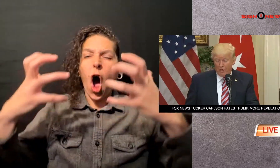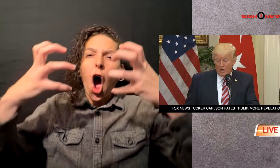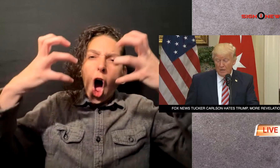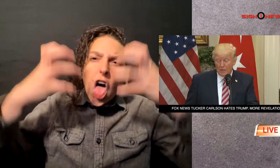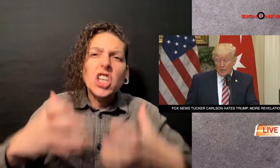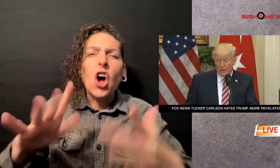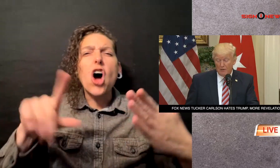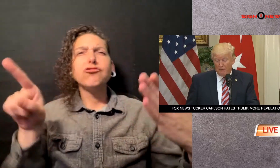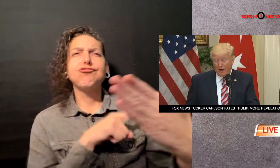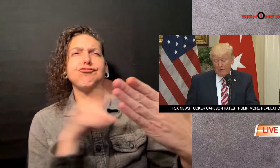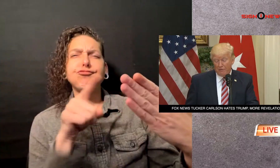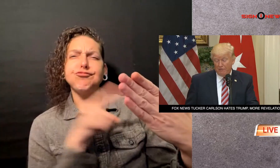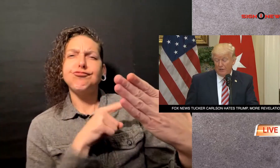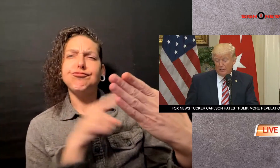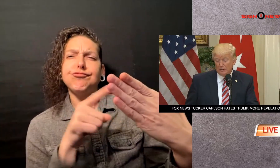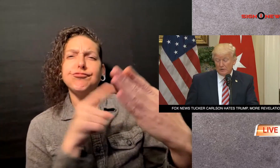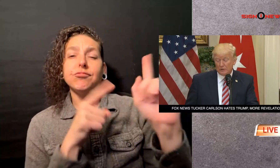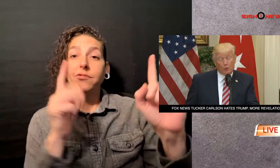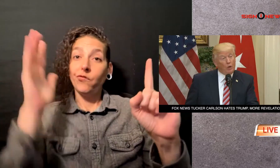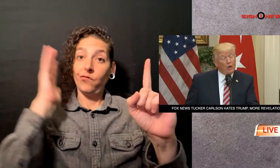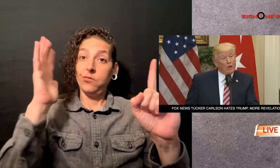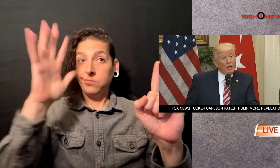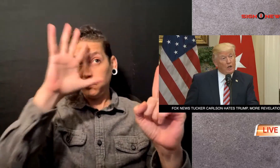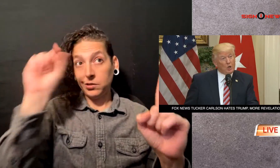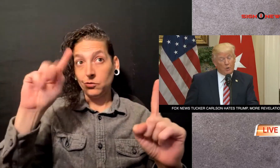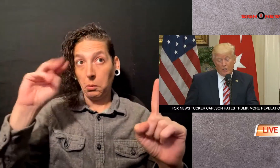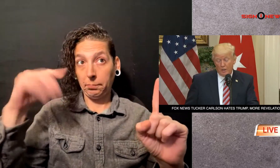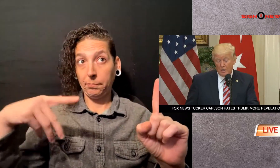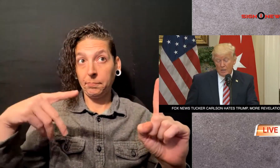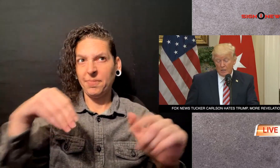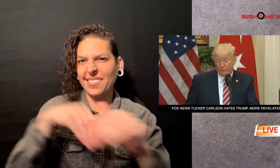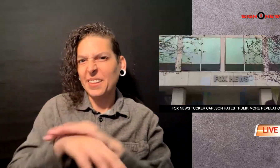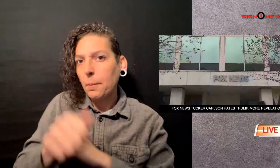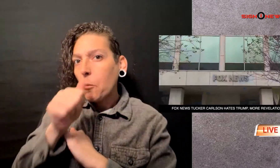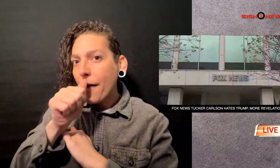was harshly critical of former president Donald Trump in private